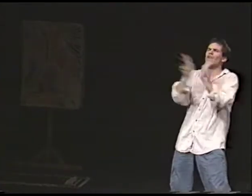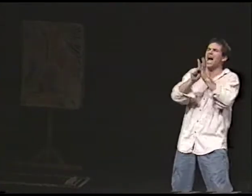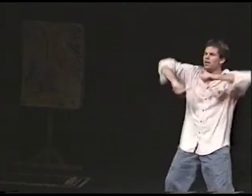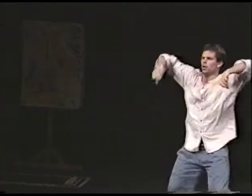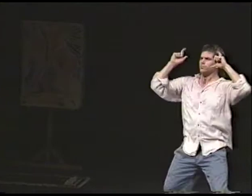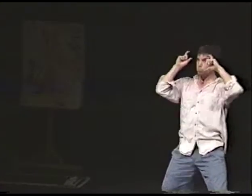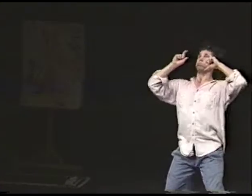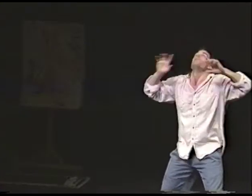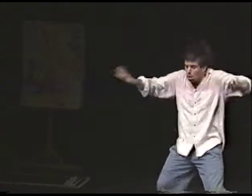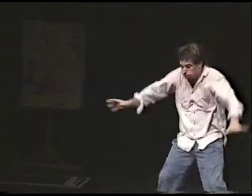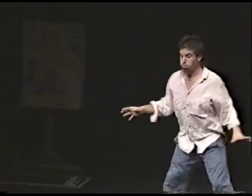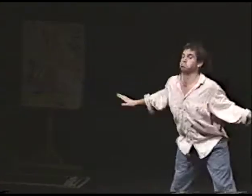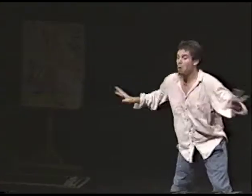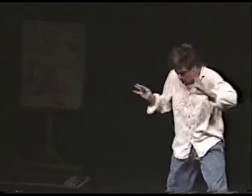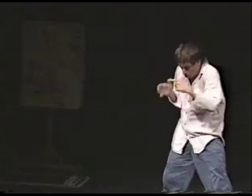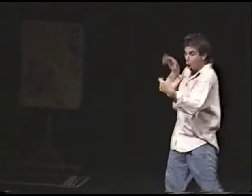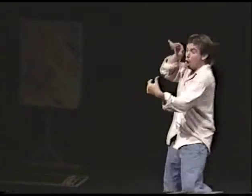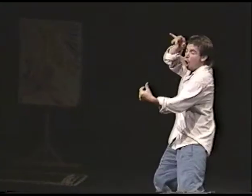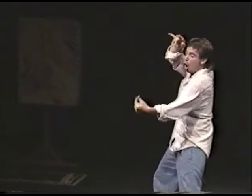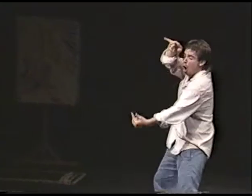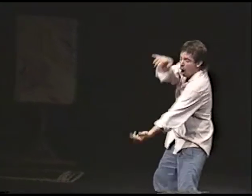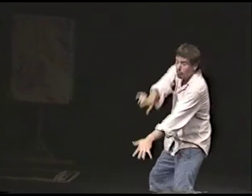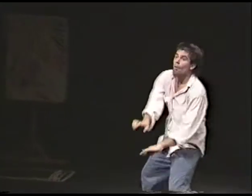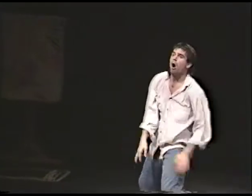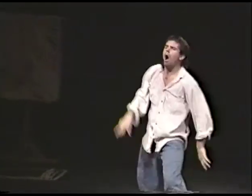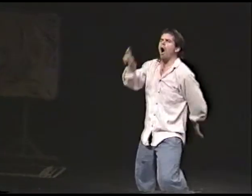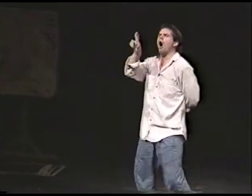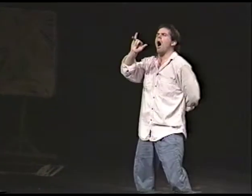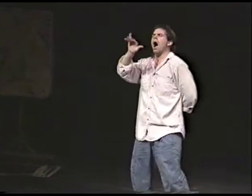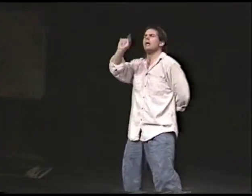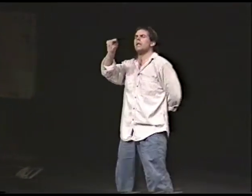The city of Rochester, Kodak, into the water.